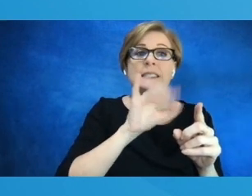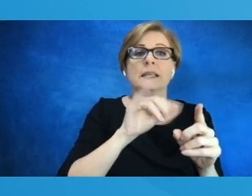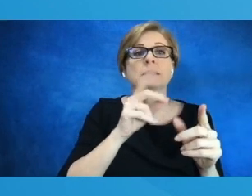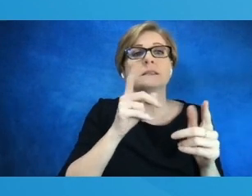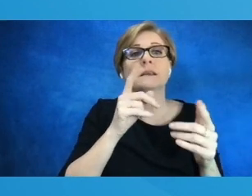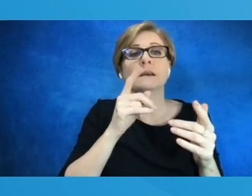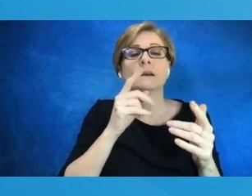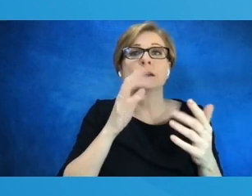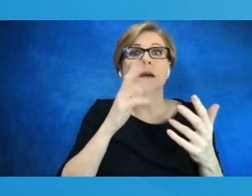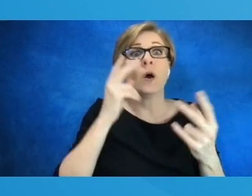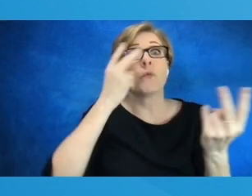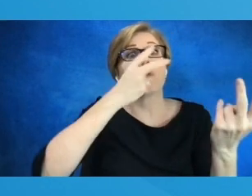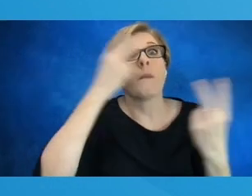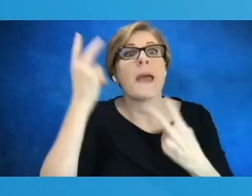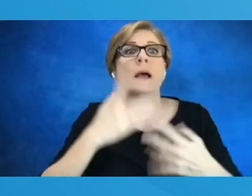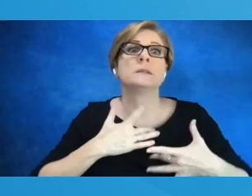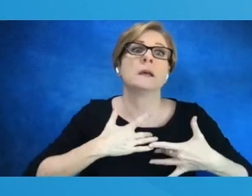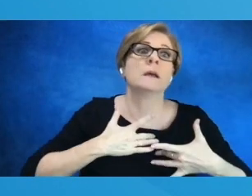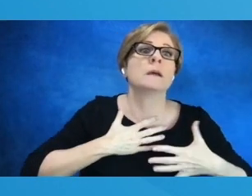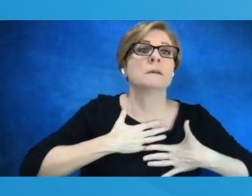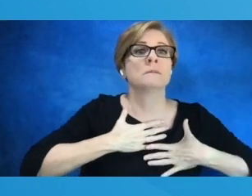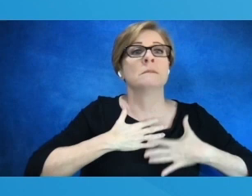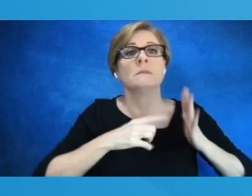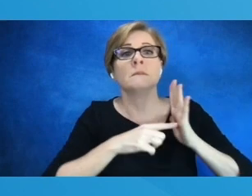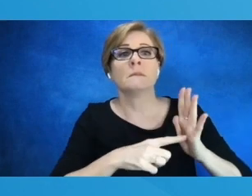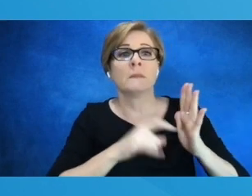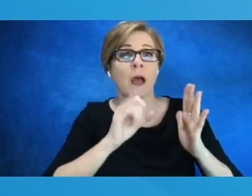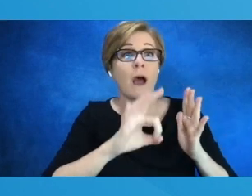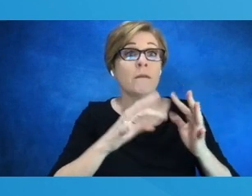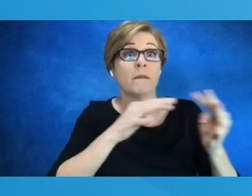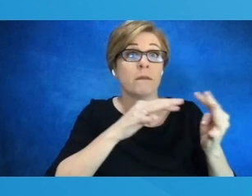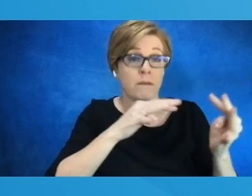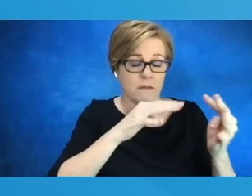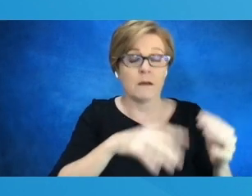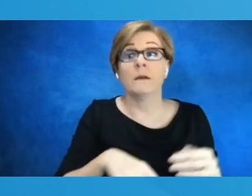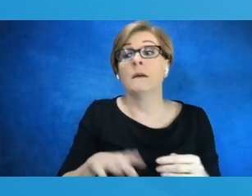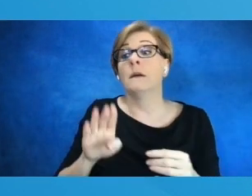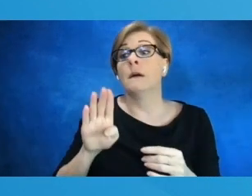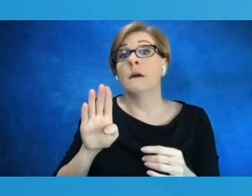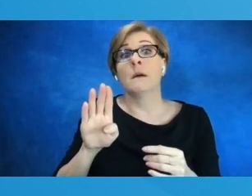Bradford presents us with the same imagery from his painting, but really ripped and torn